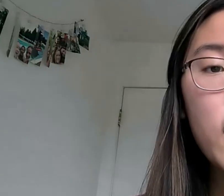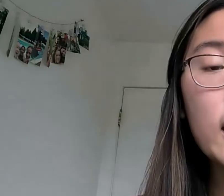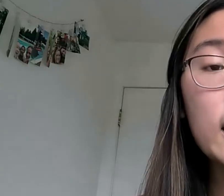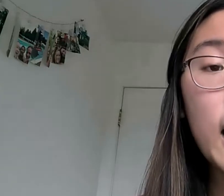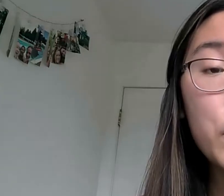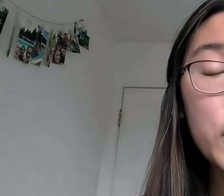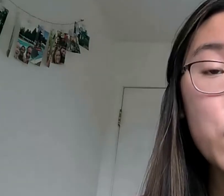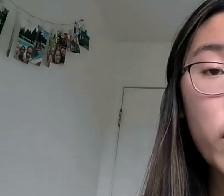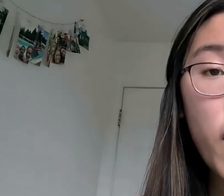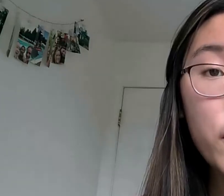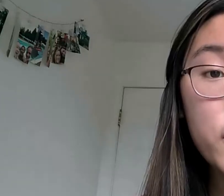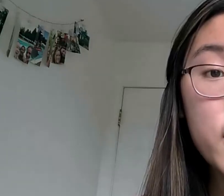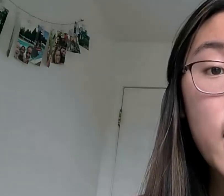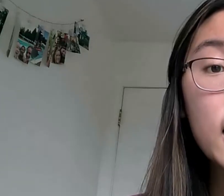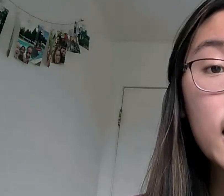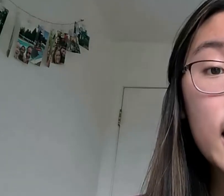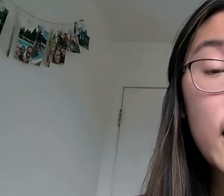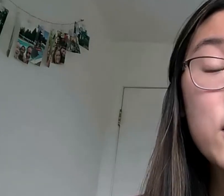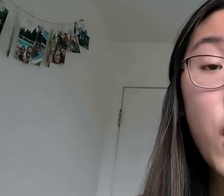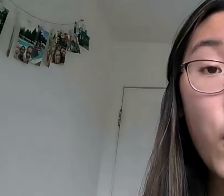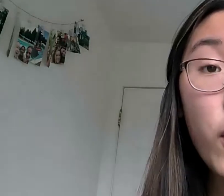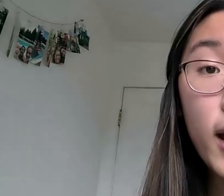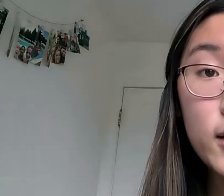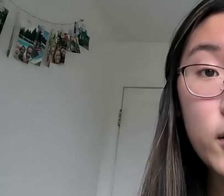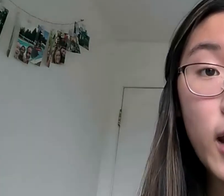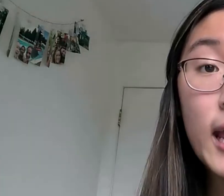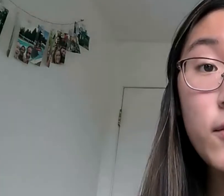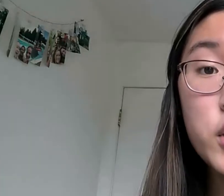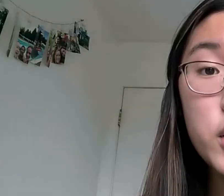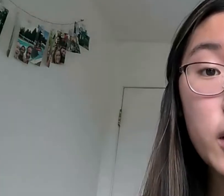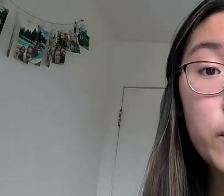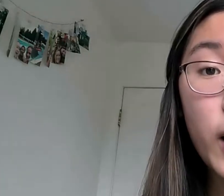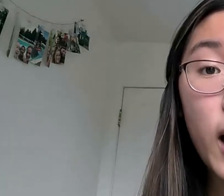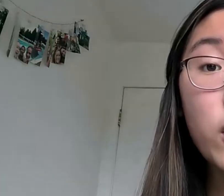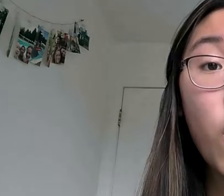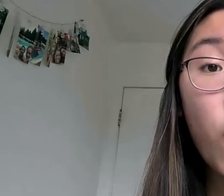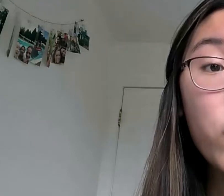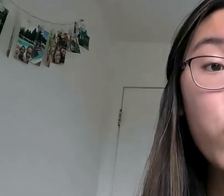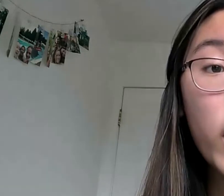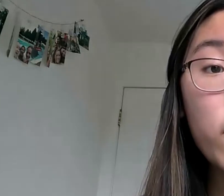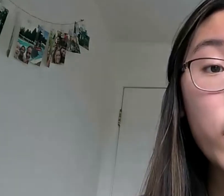in collaboration with others lydia is co-editor and visionary behind all the weight of our